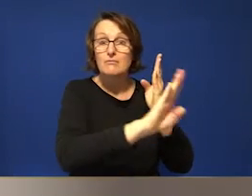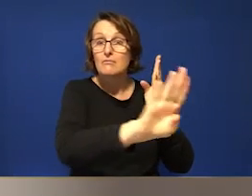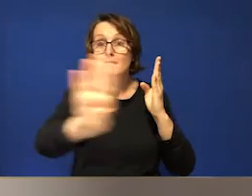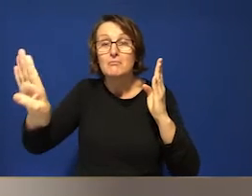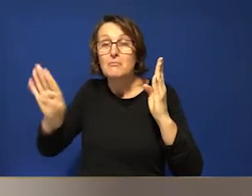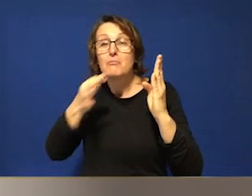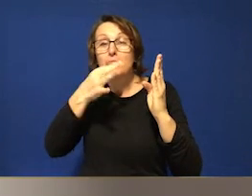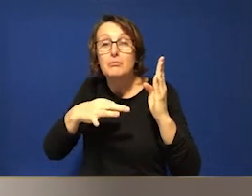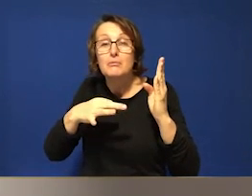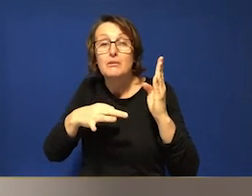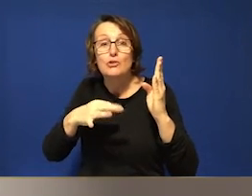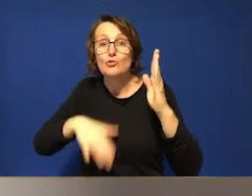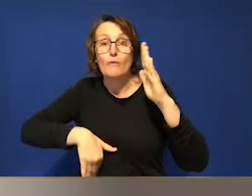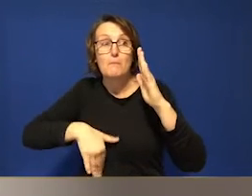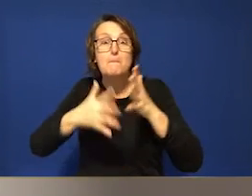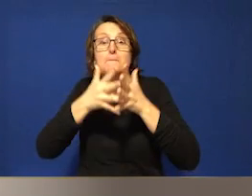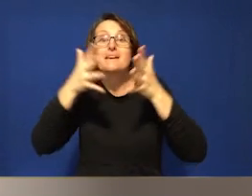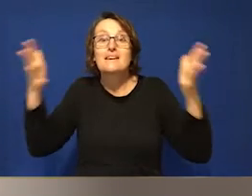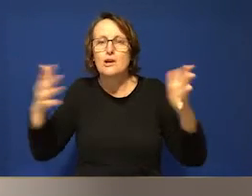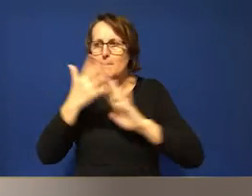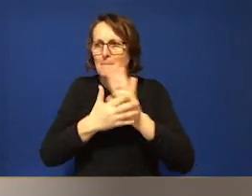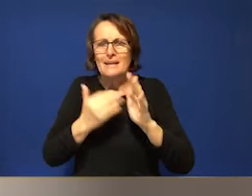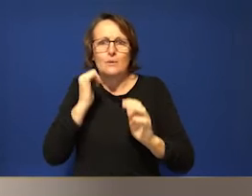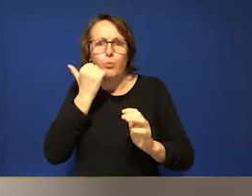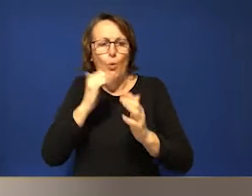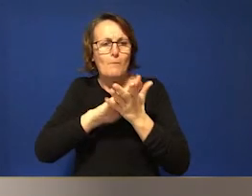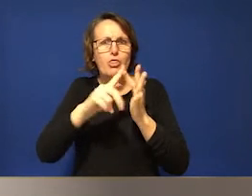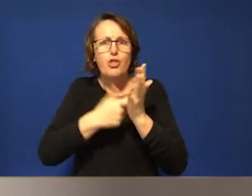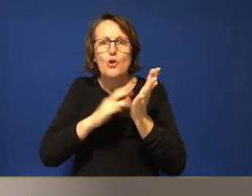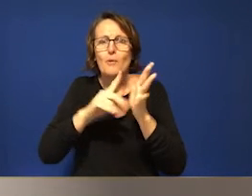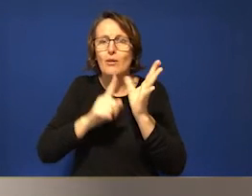It means that it already has very strong thermal credentials